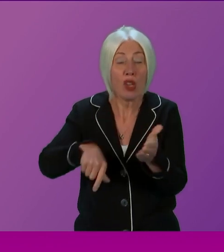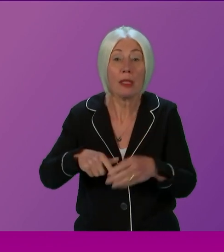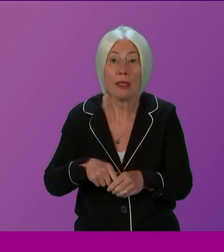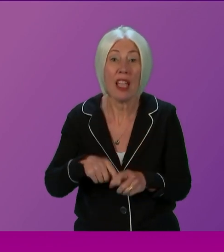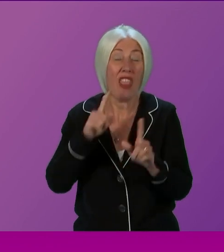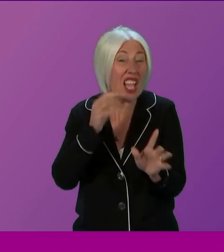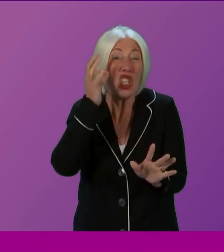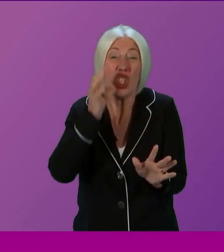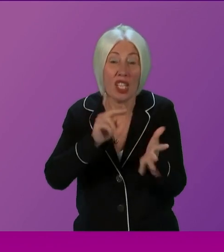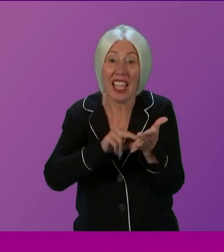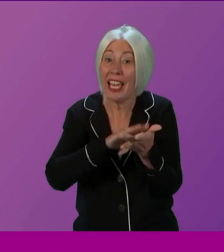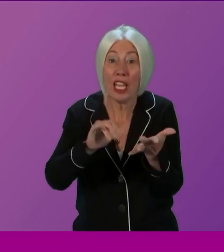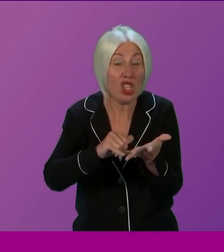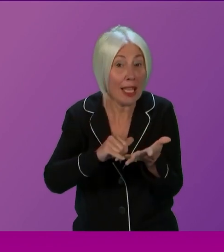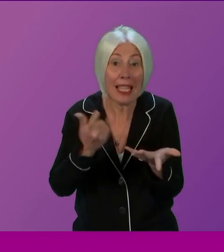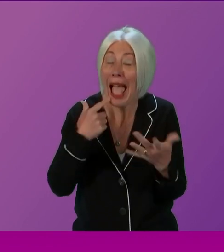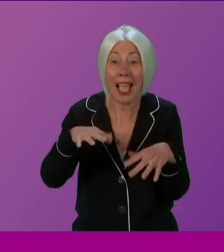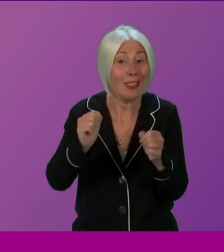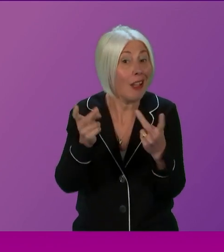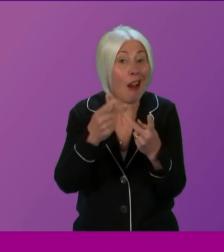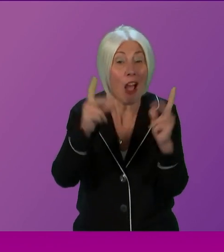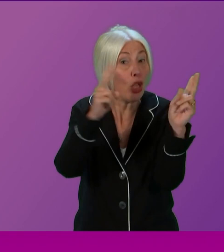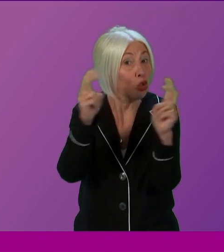the NHS. I look forward to getting on to other topics later in this session.